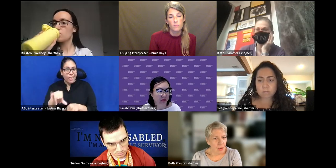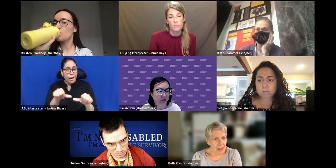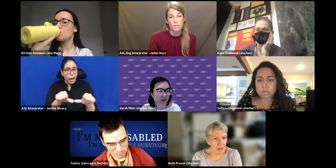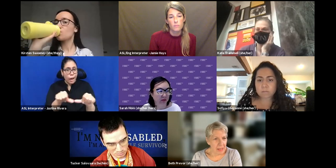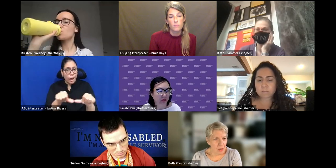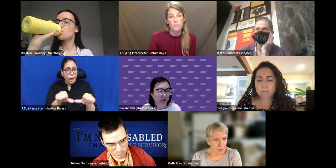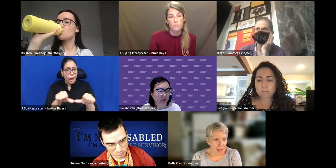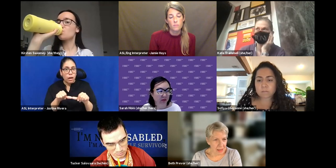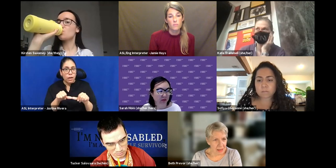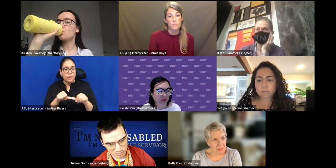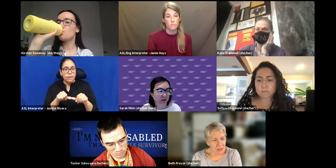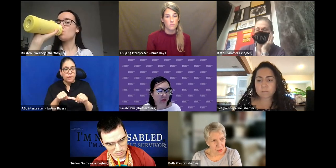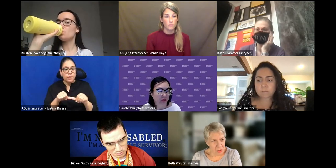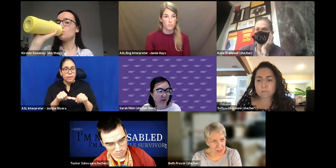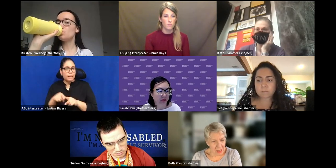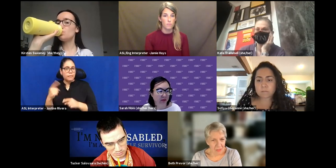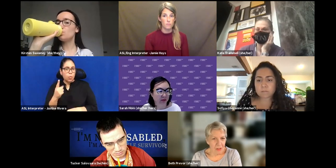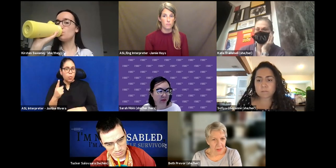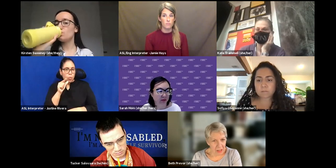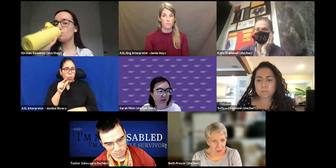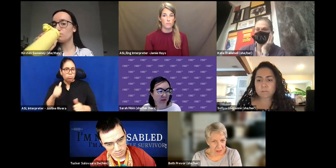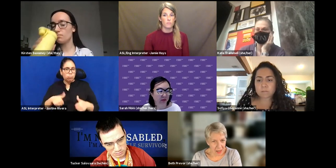know, as somebody who has lived in New York City for a very long